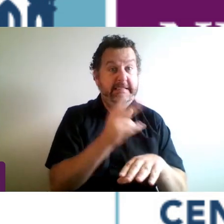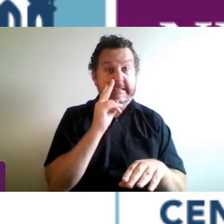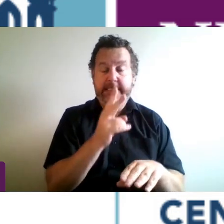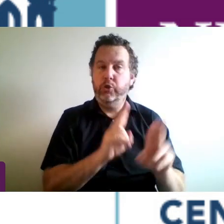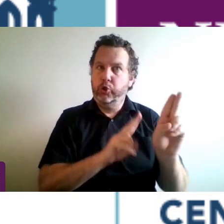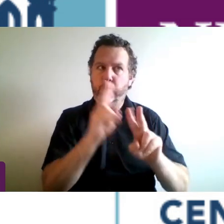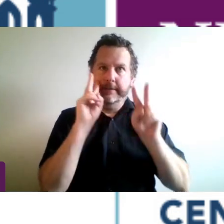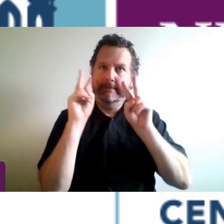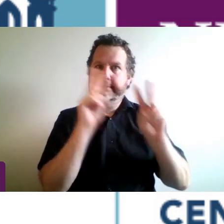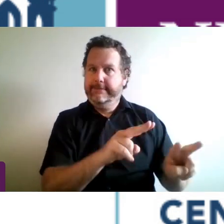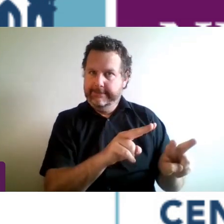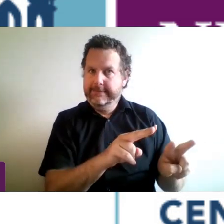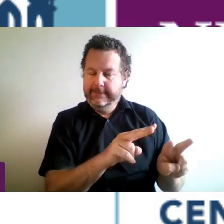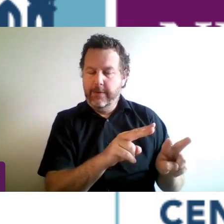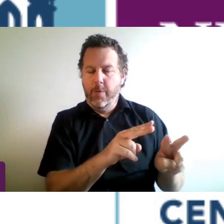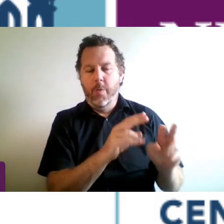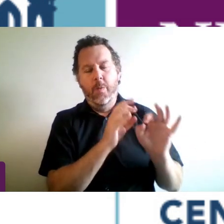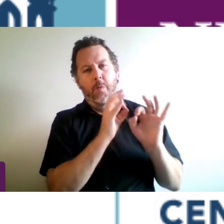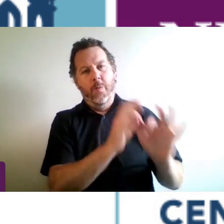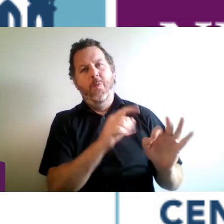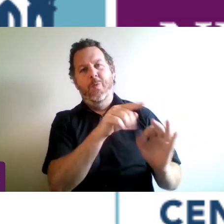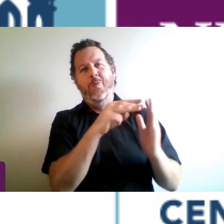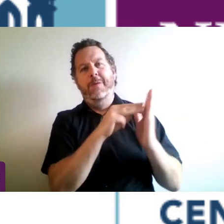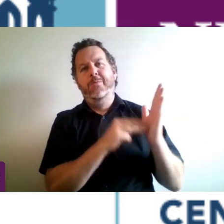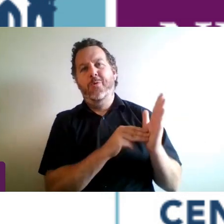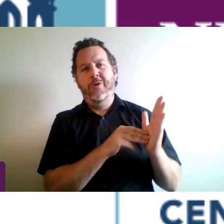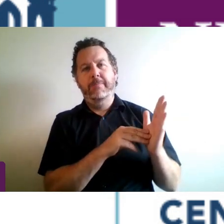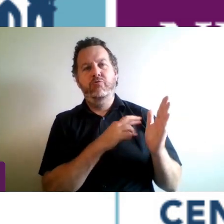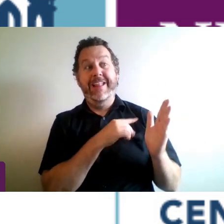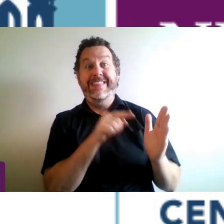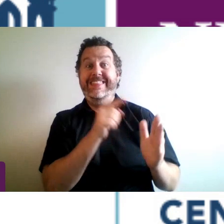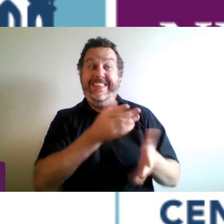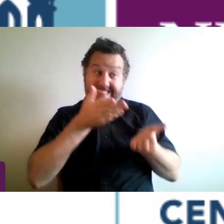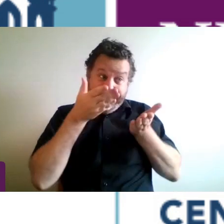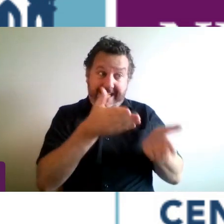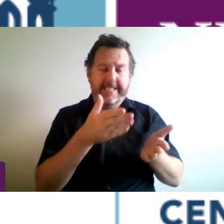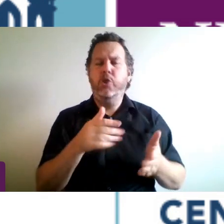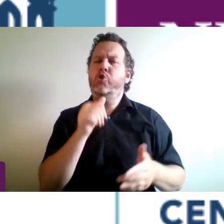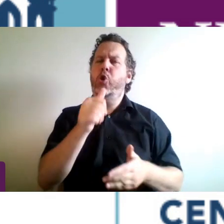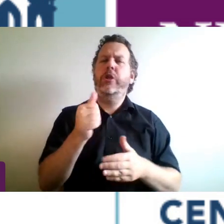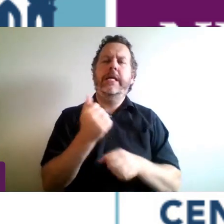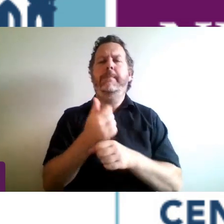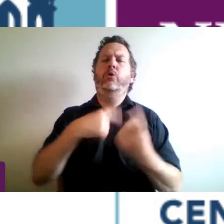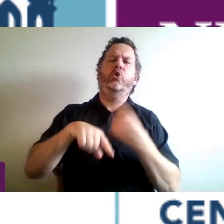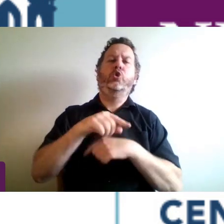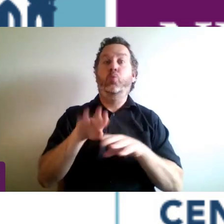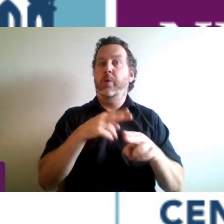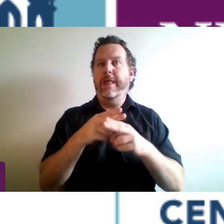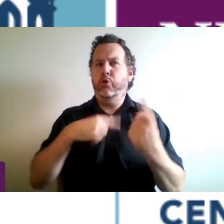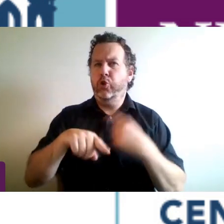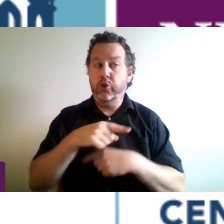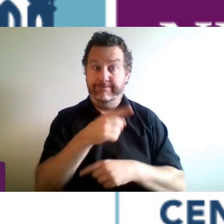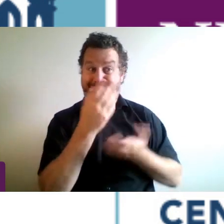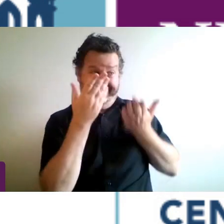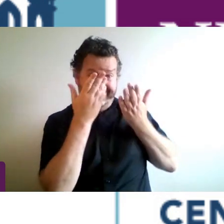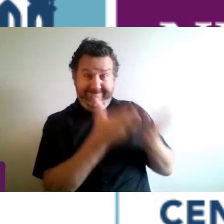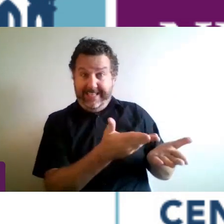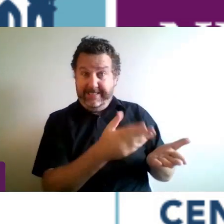It is the definition, nothing about us without us. And how young people who were told the importance of their own voice